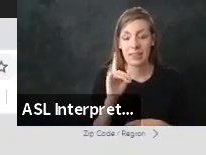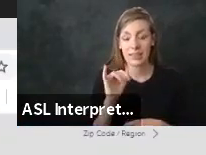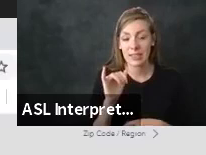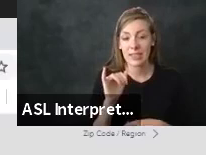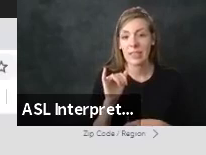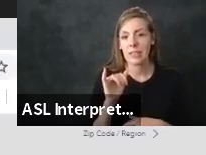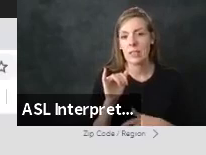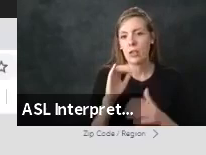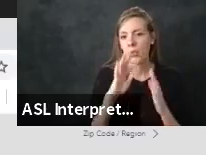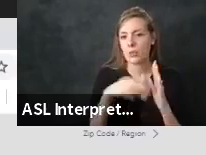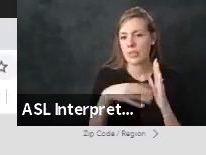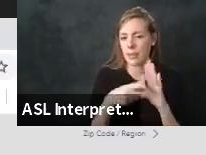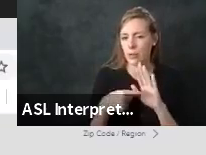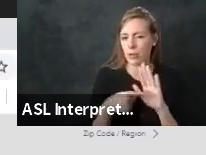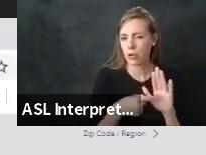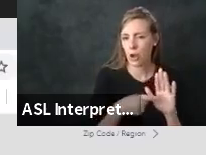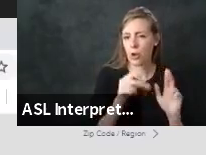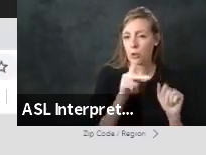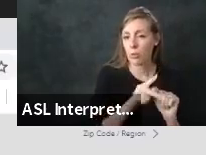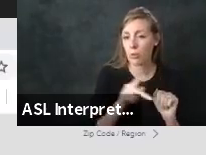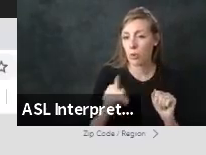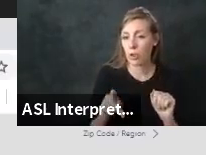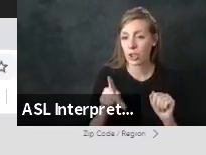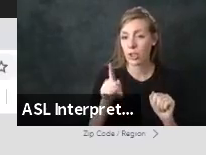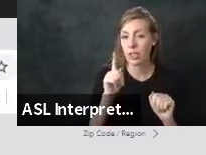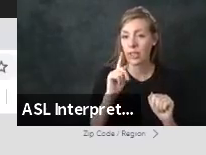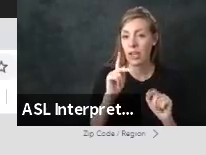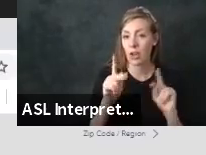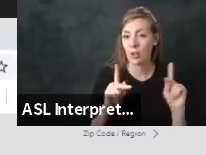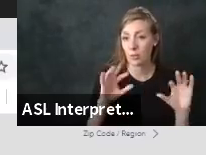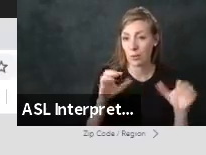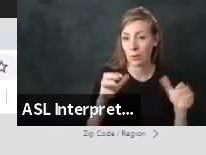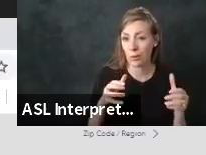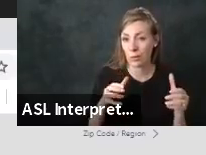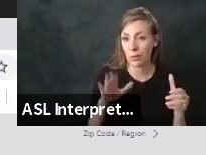proportion again of population by racial ethnic group and the proportion of cases,